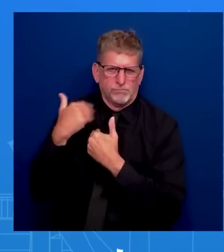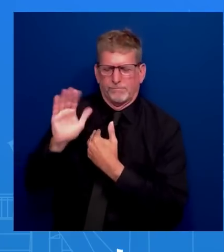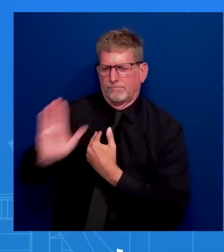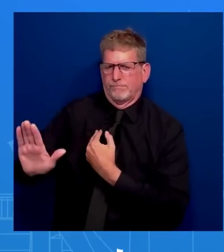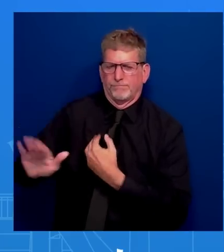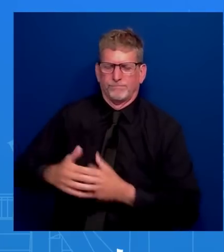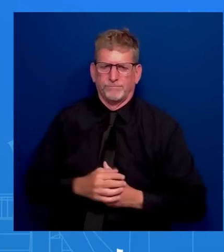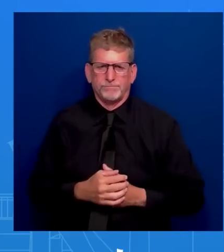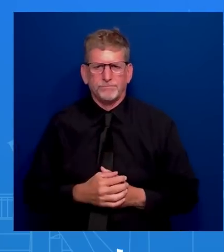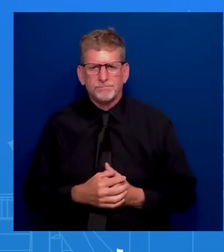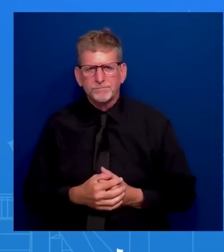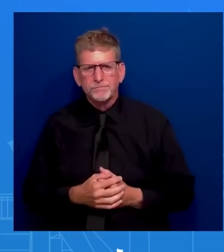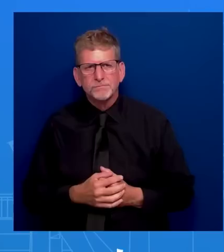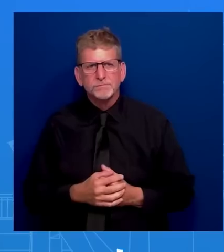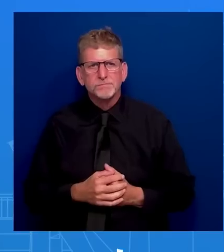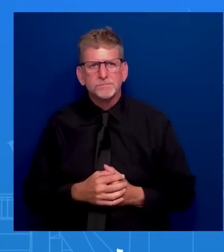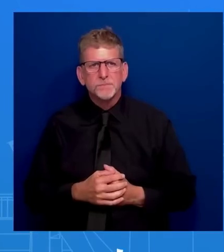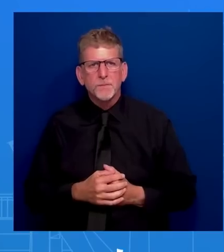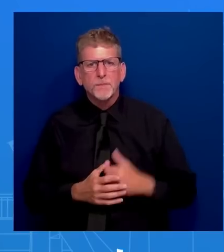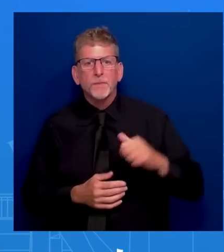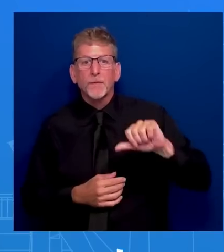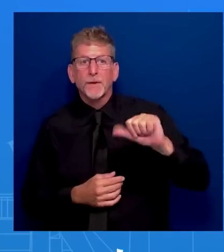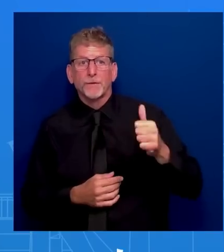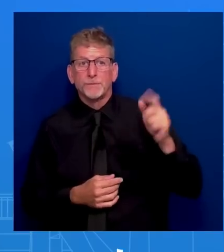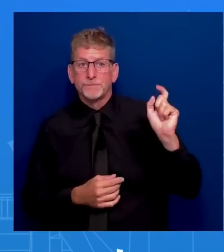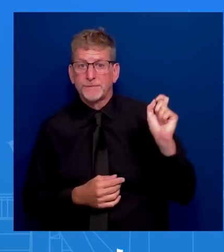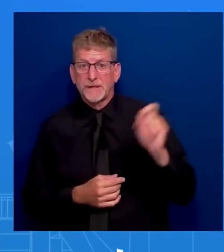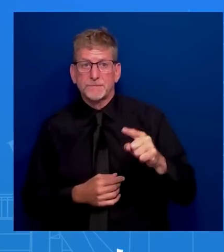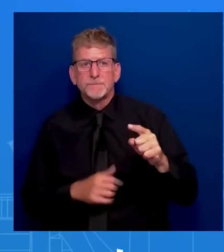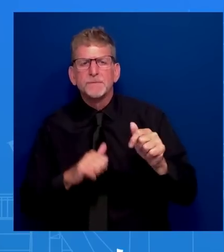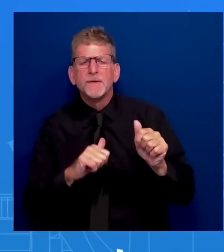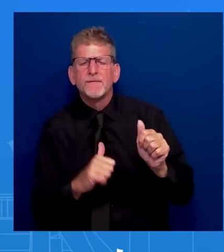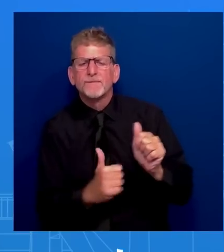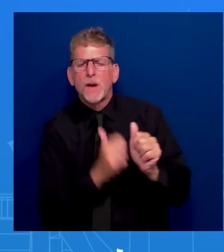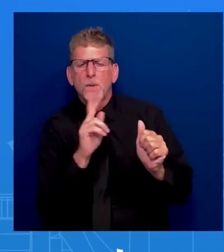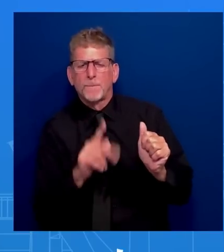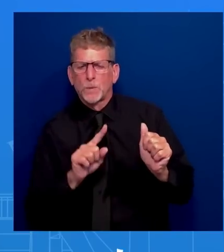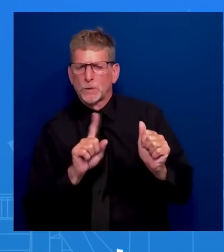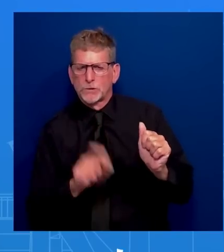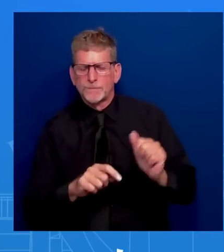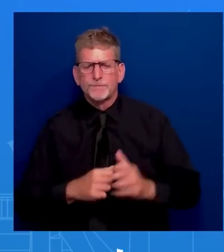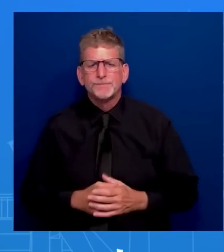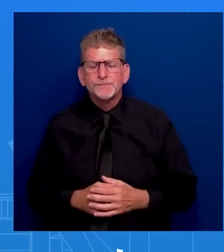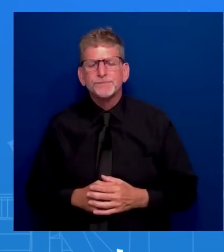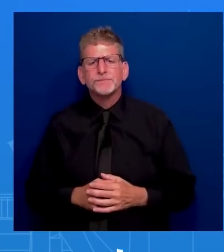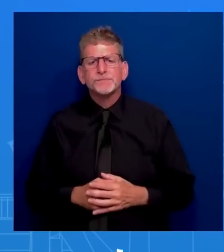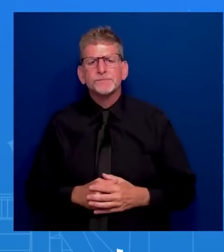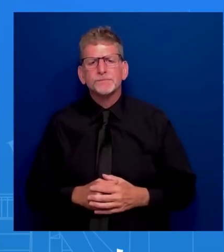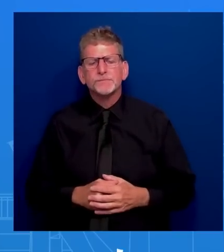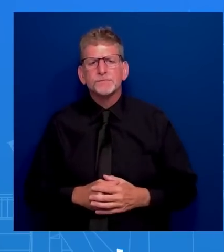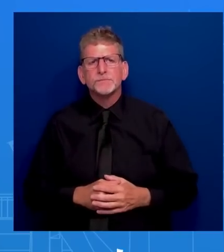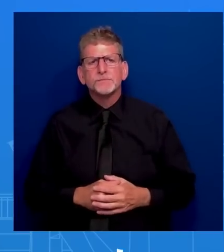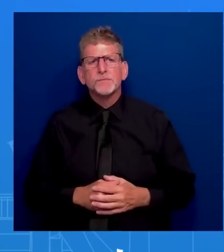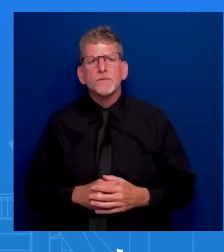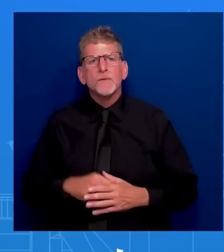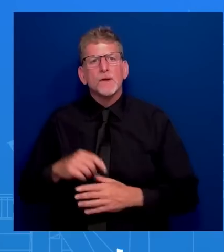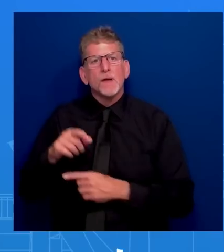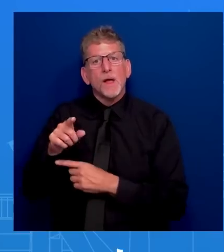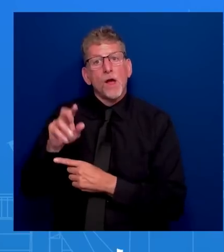Republicans have said that they will probe this raid if they take over the House or the Senate after the November elections.